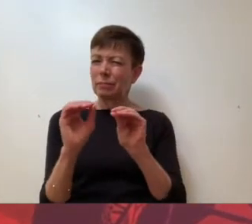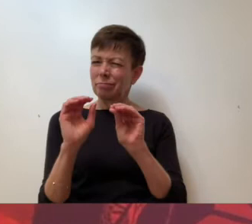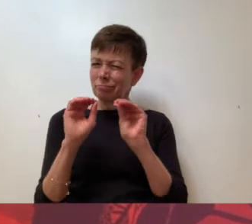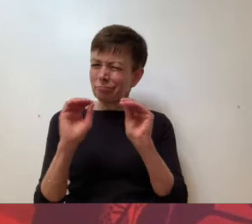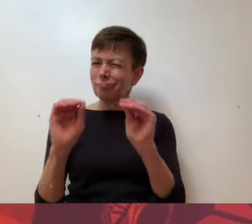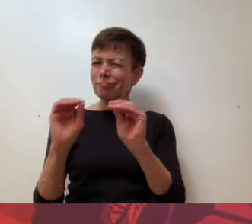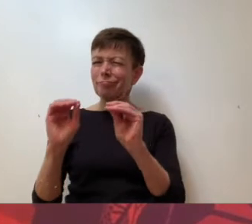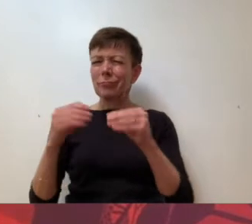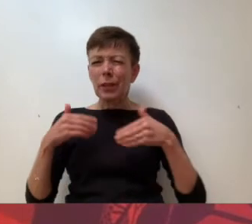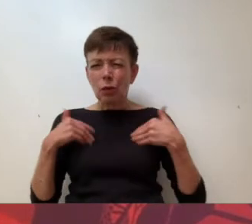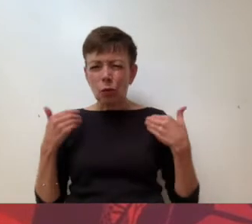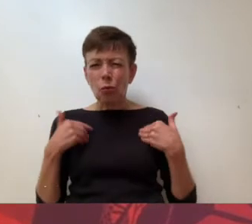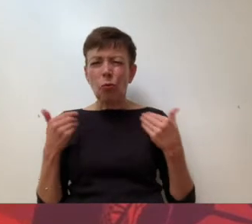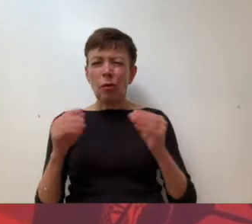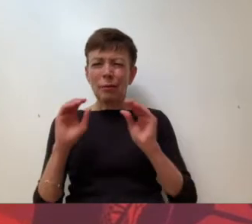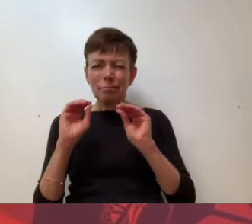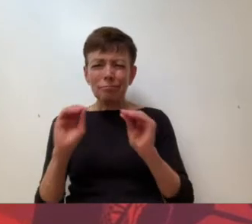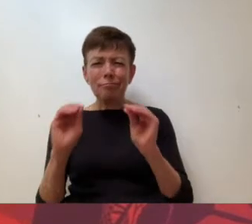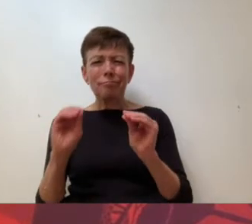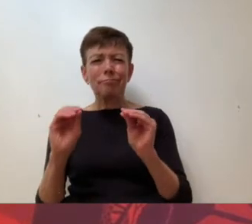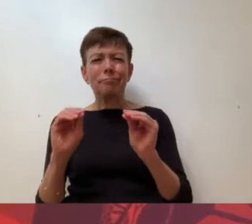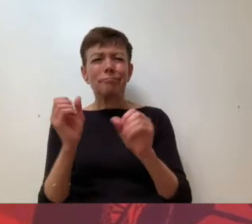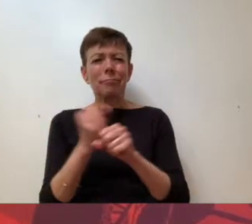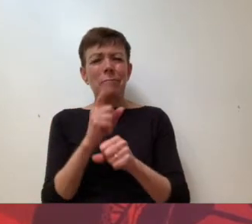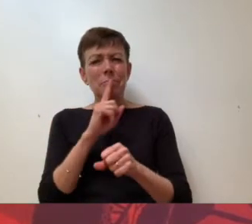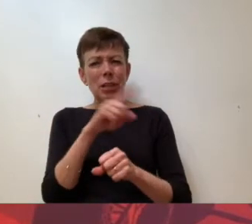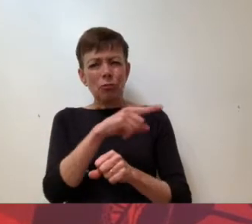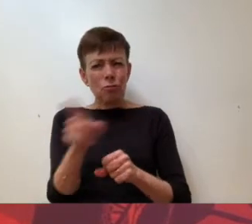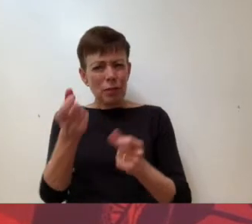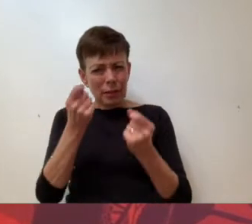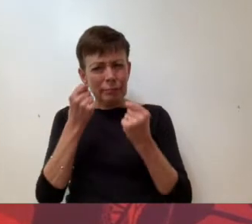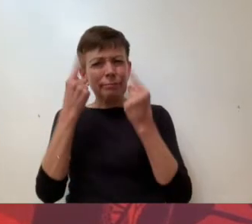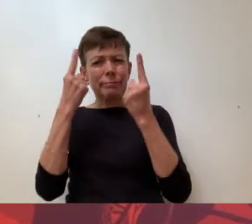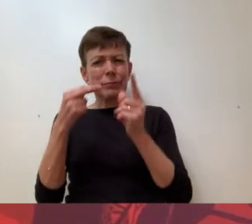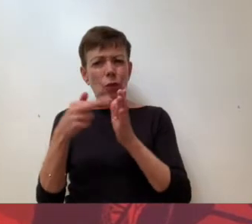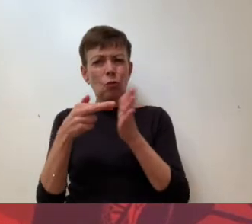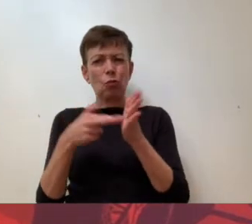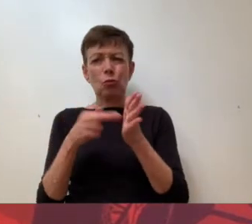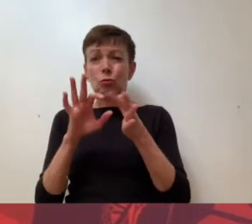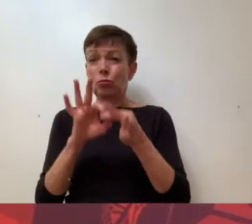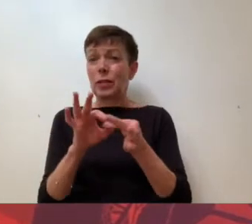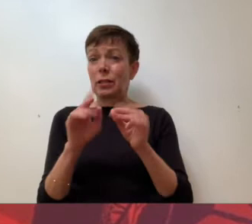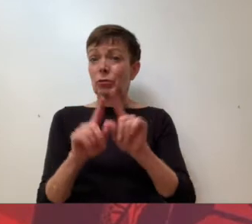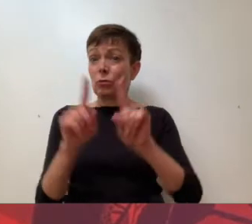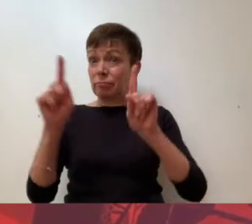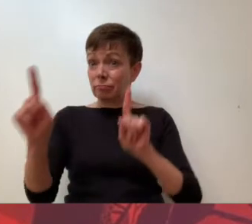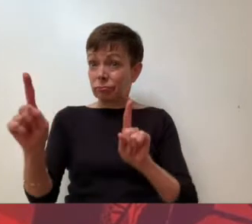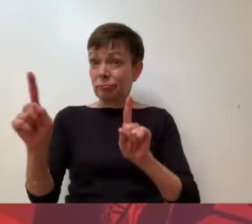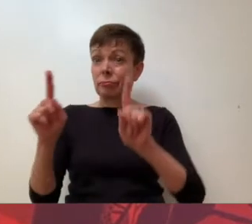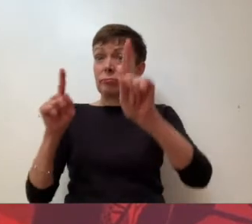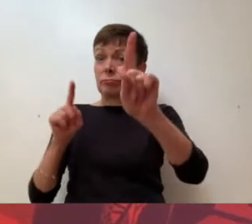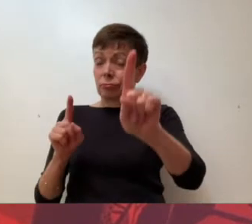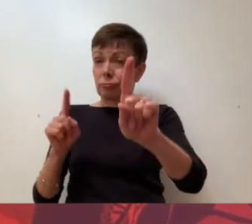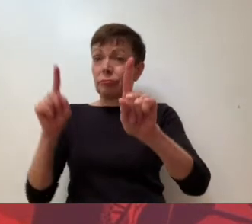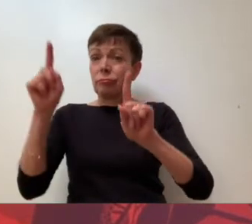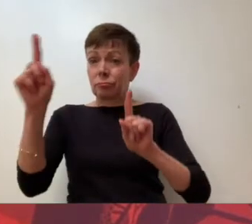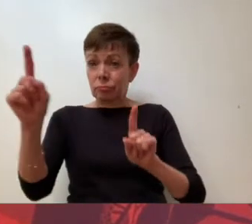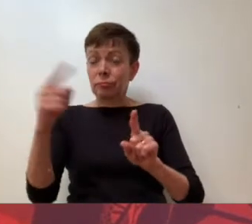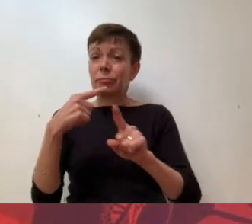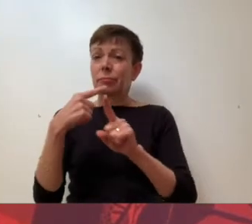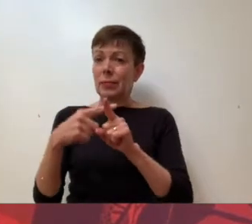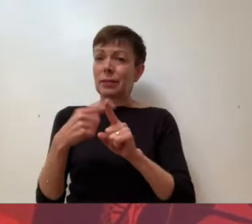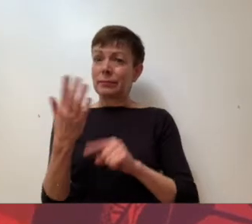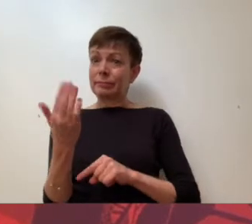Starting May 15, WEES will supply bags and garbage pickers via curbside pickup. Those